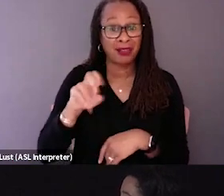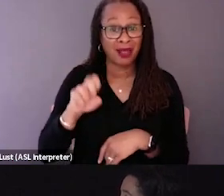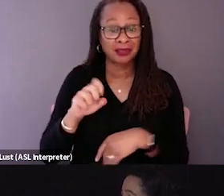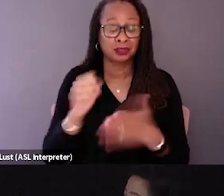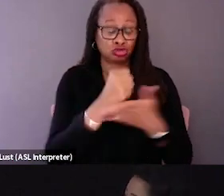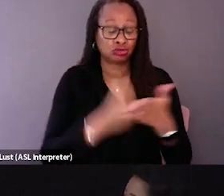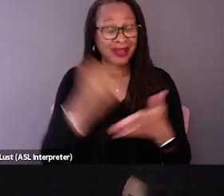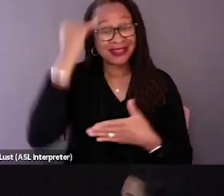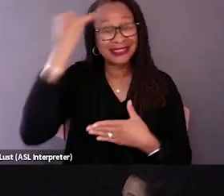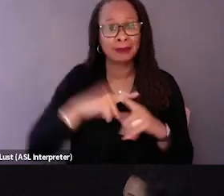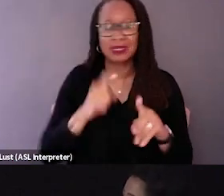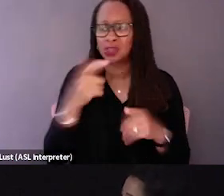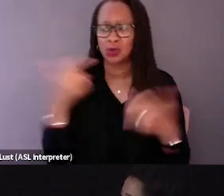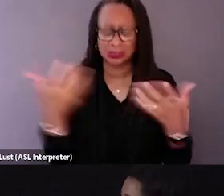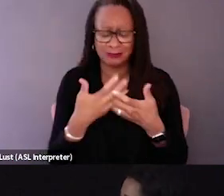but it doesn't always match the final product.